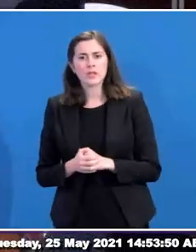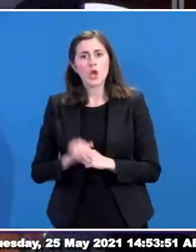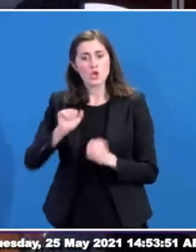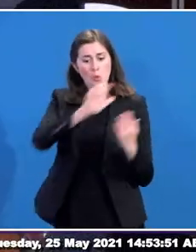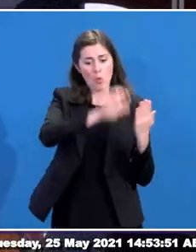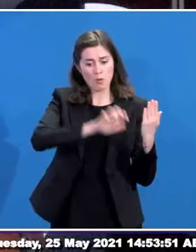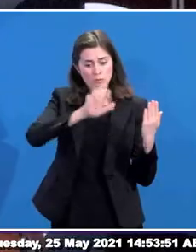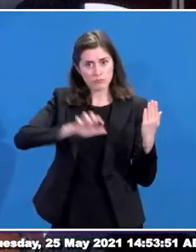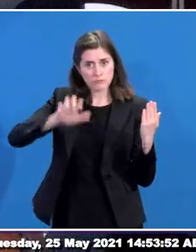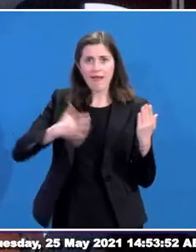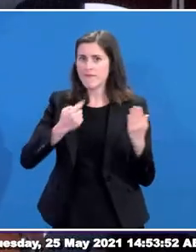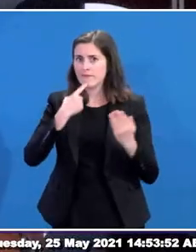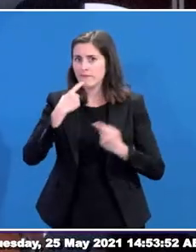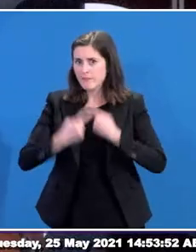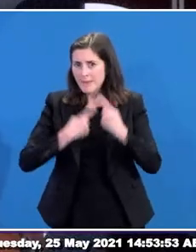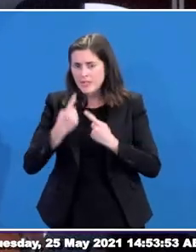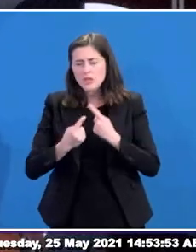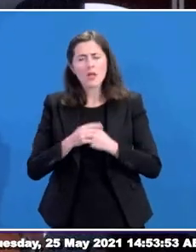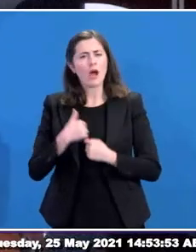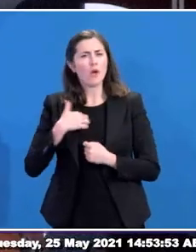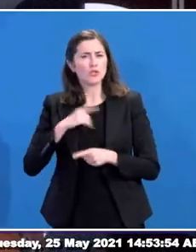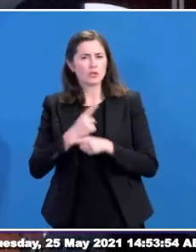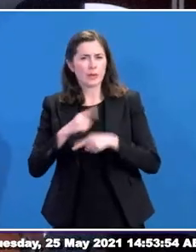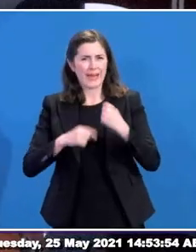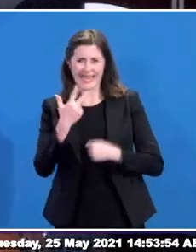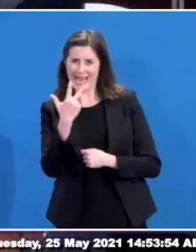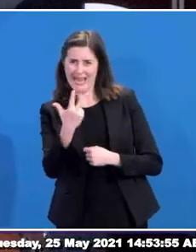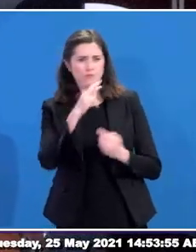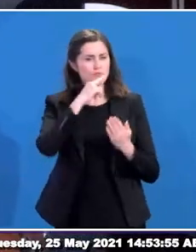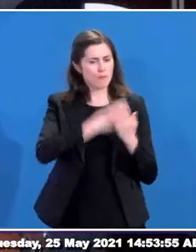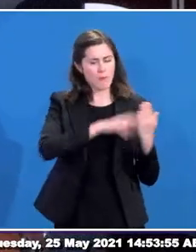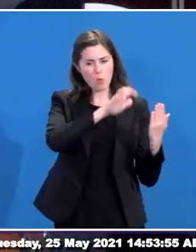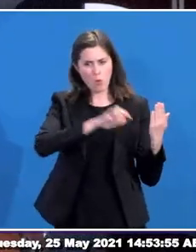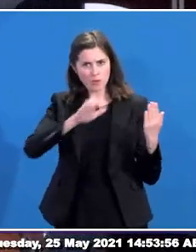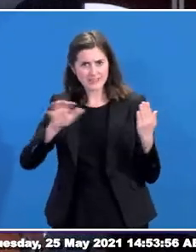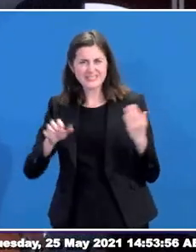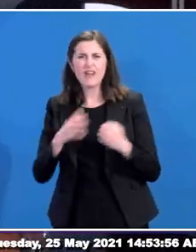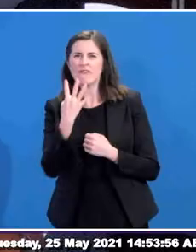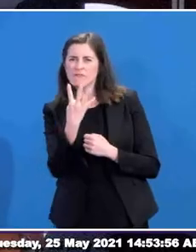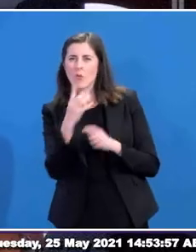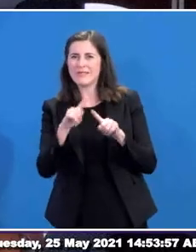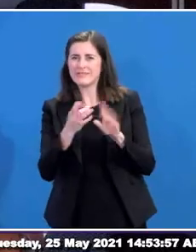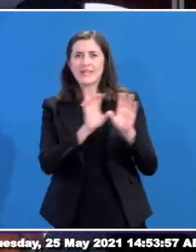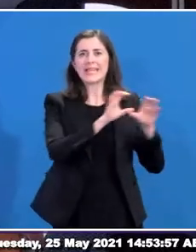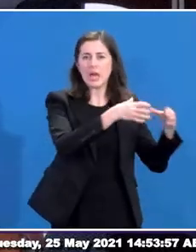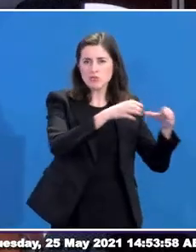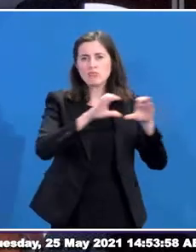and put them into four categories, if that's helpful, and then we might look at each of those reports.